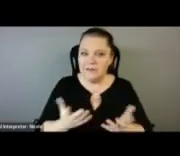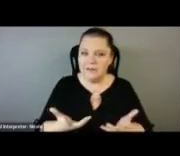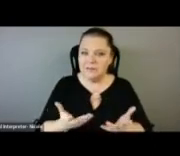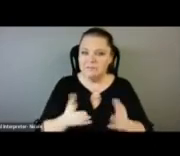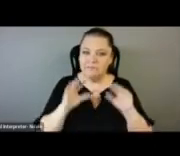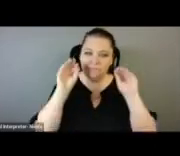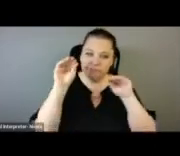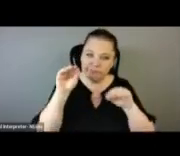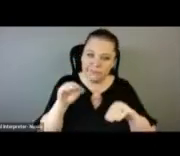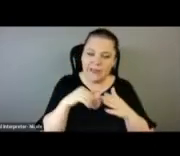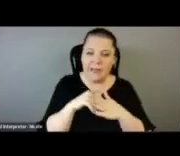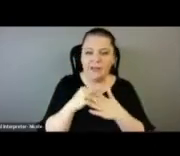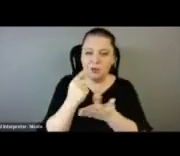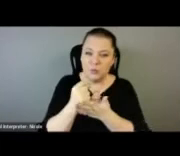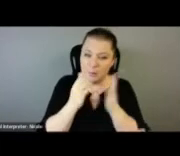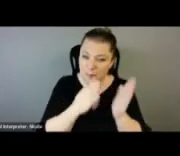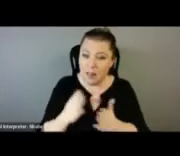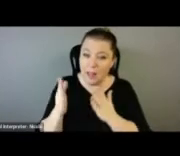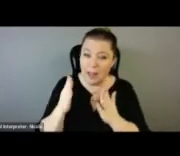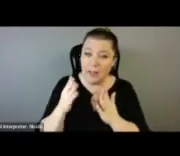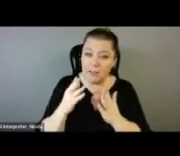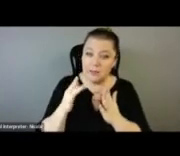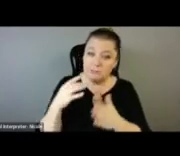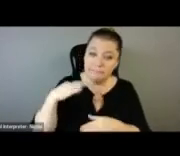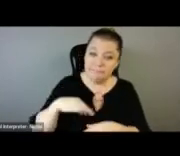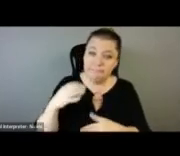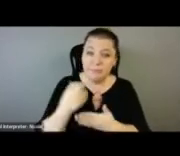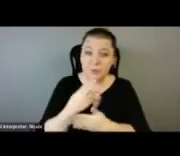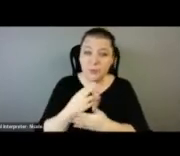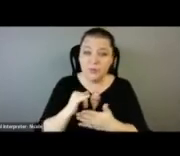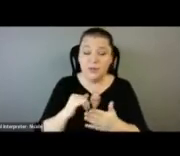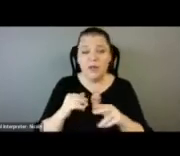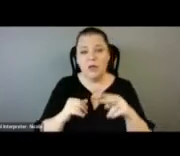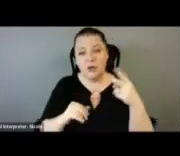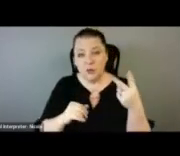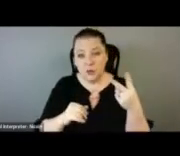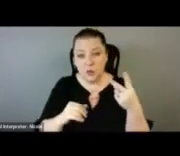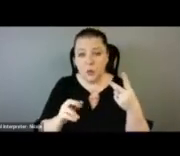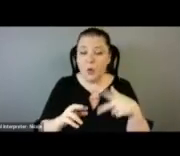in their treatment plans and utilizing them twos and threes in our strengths that they don't